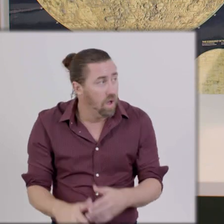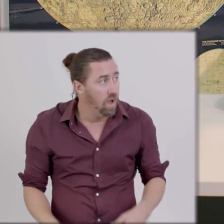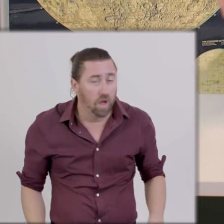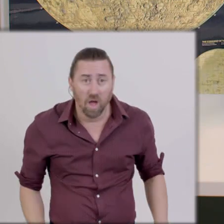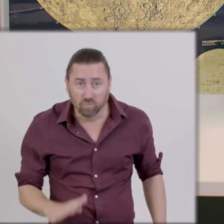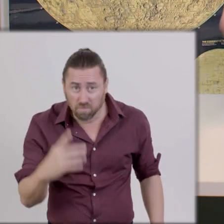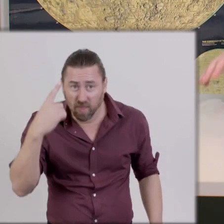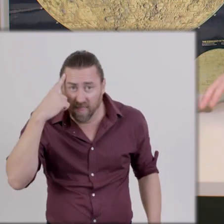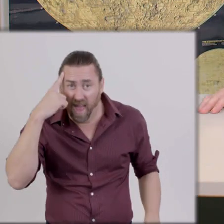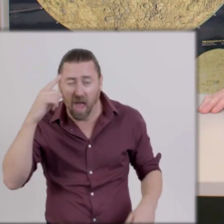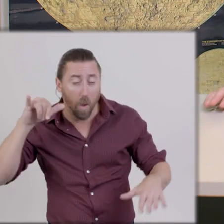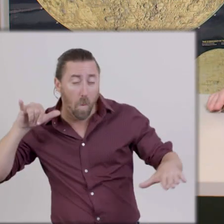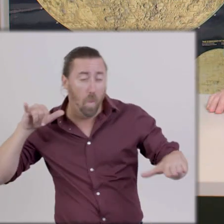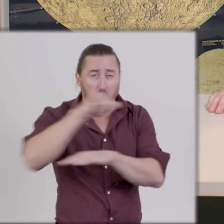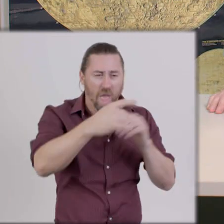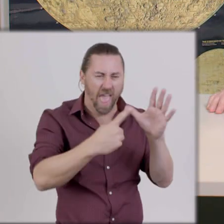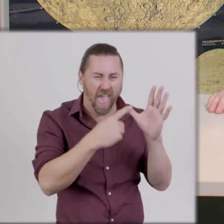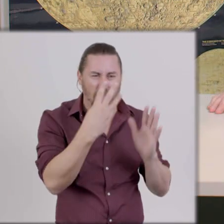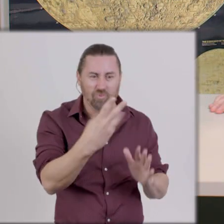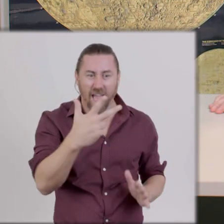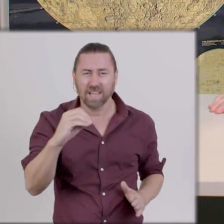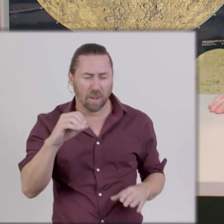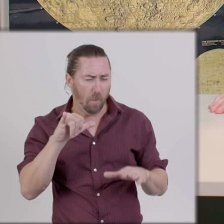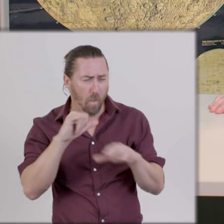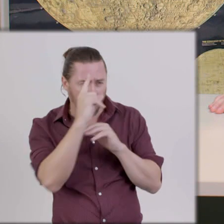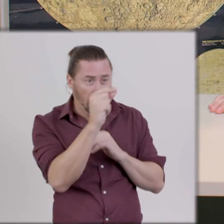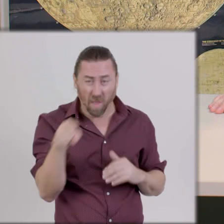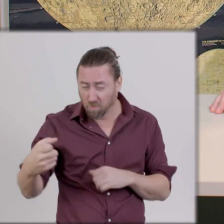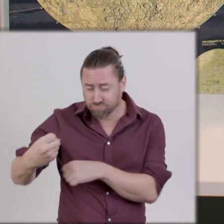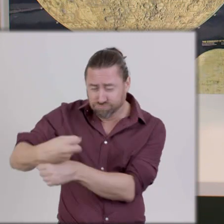That's nearly six times faster than an A380 airplane!